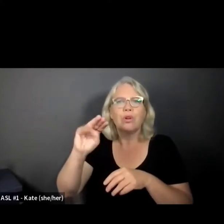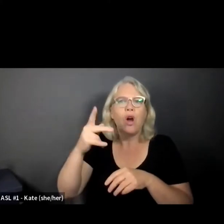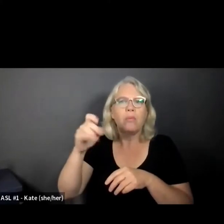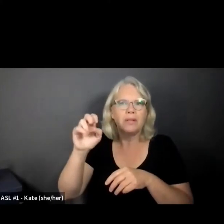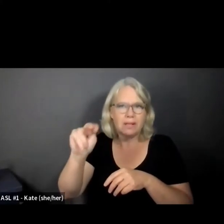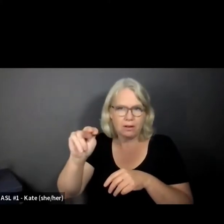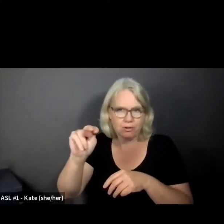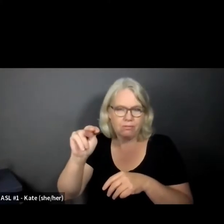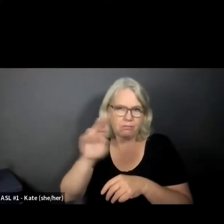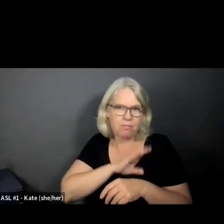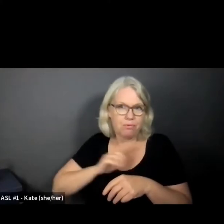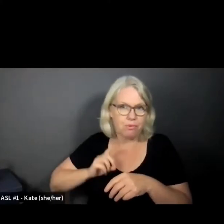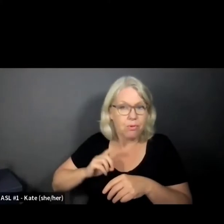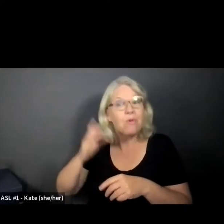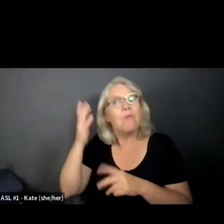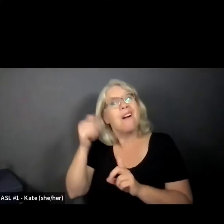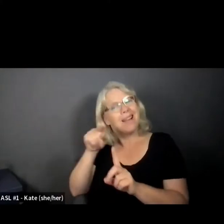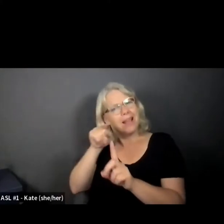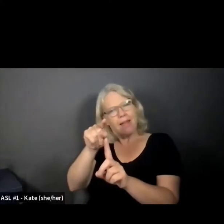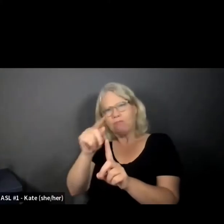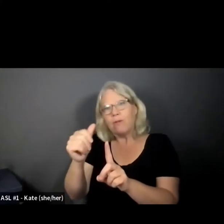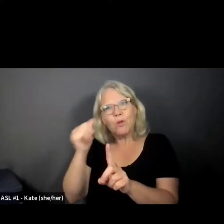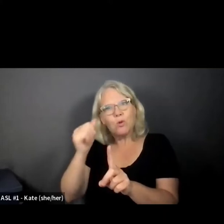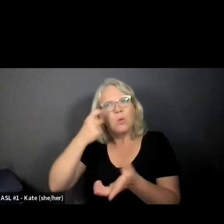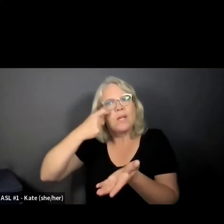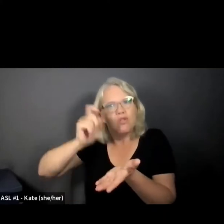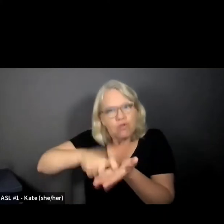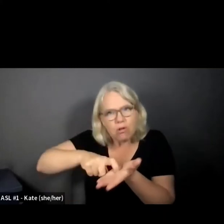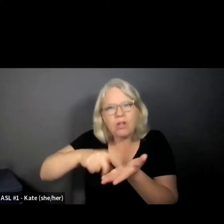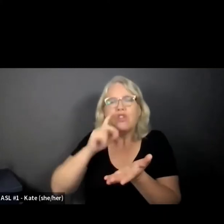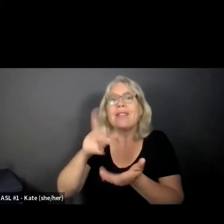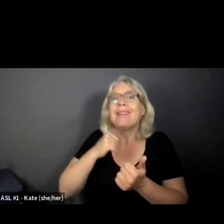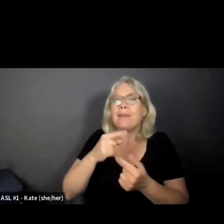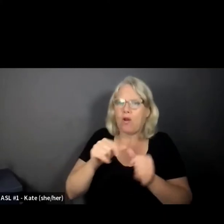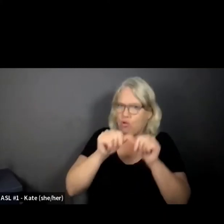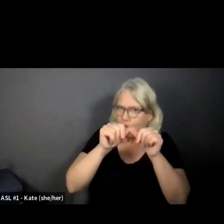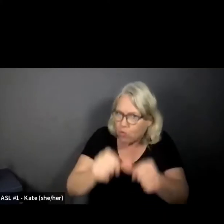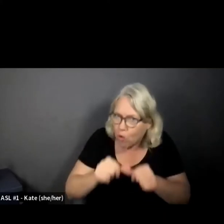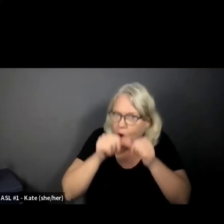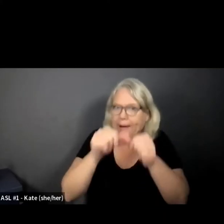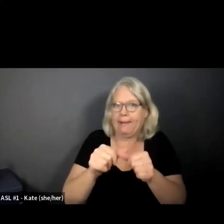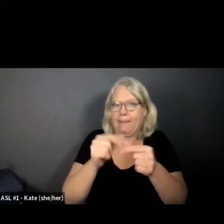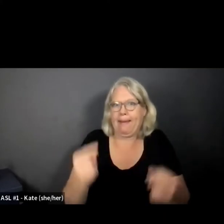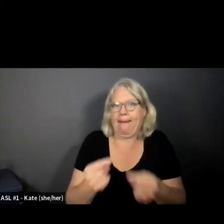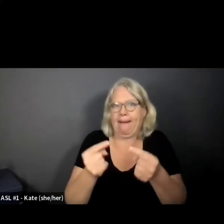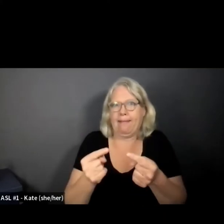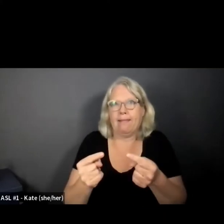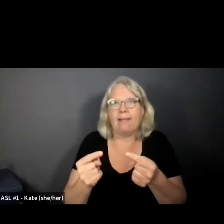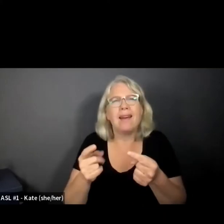IT FELT LIKE AN MOMENT OVER THE JUDGE'S HEAD.